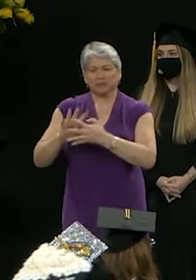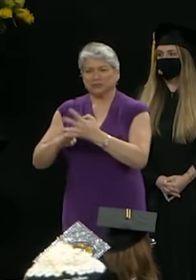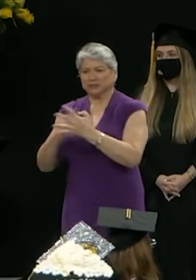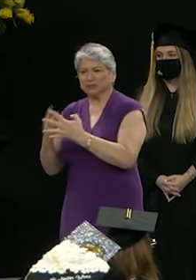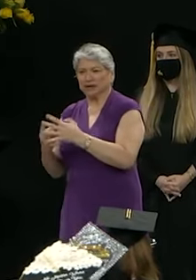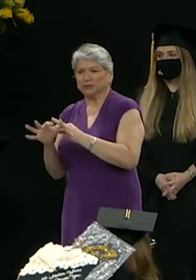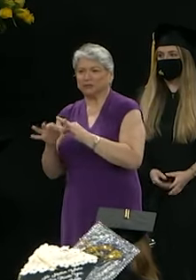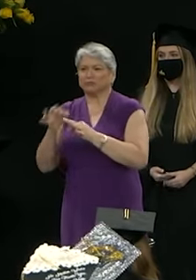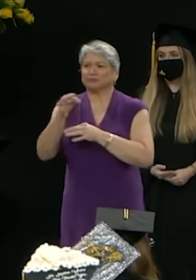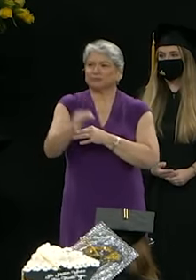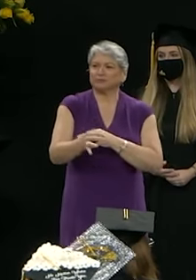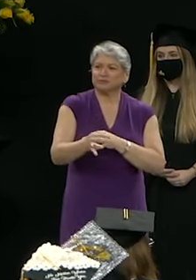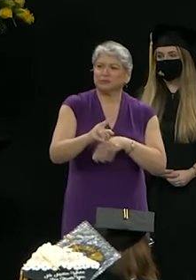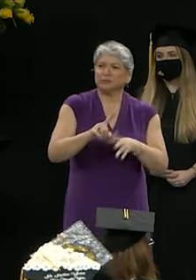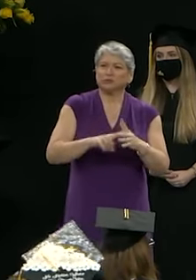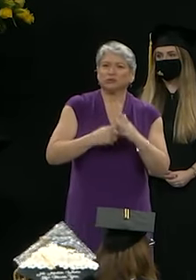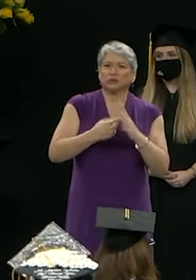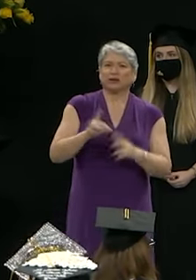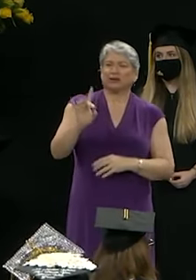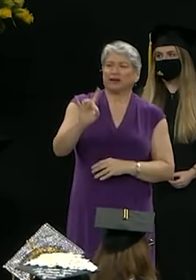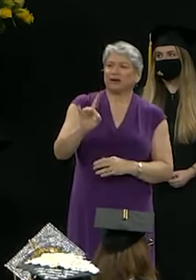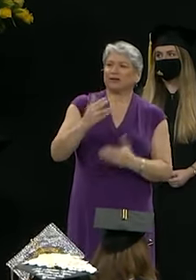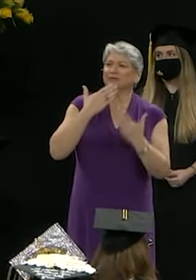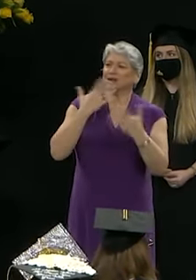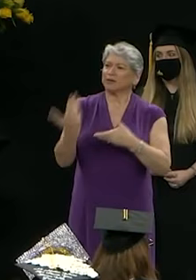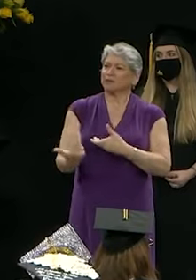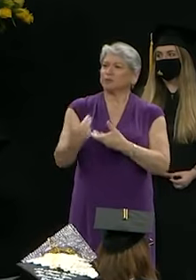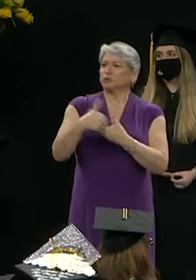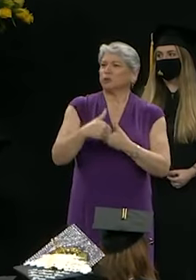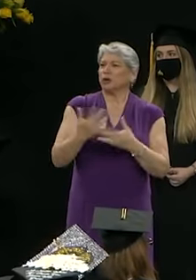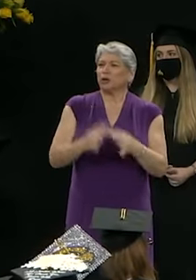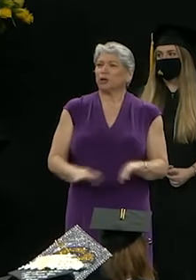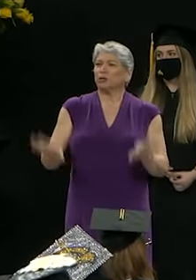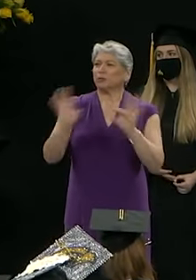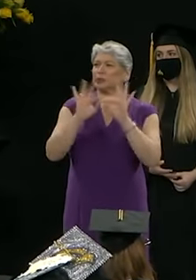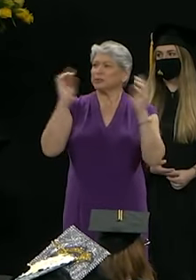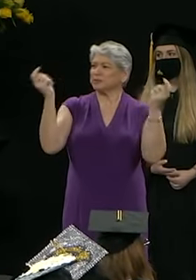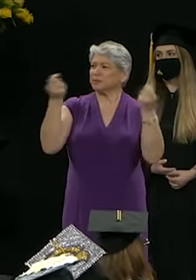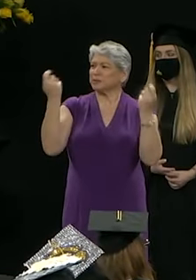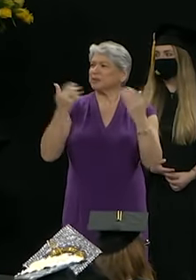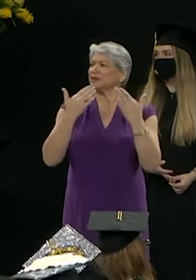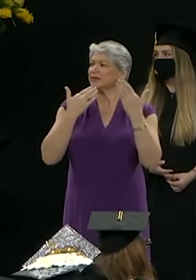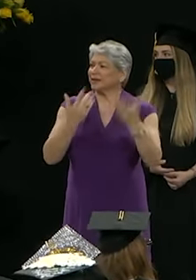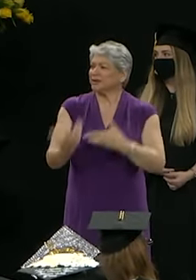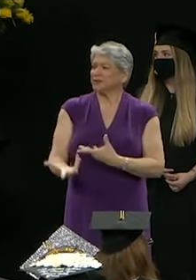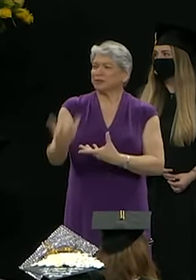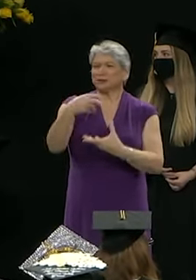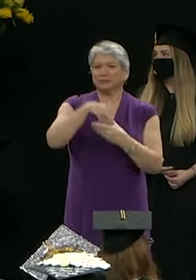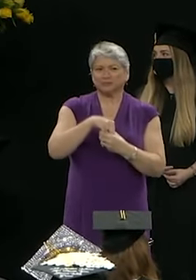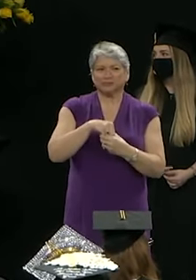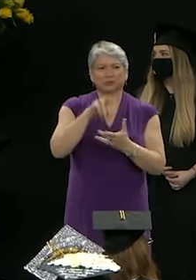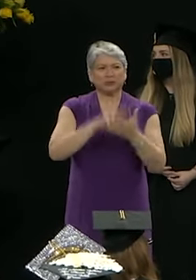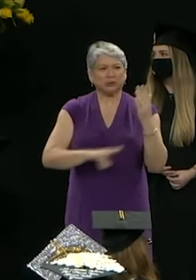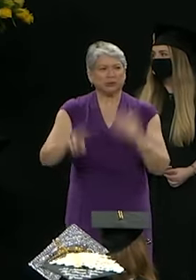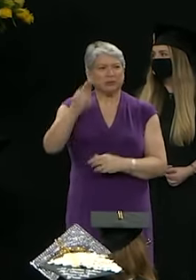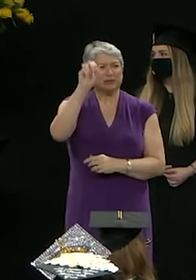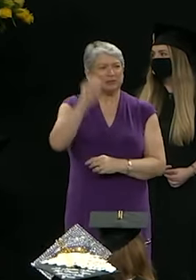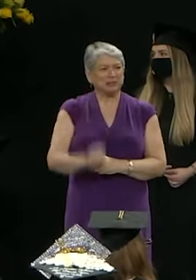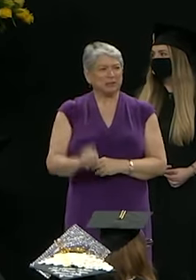Thank you for joining us for this important celebration, and thank you for being a part of The University of Southern Mississippi.